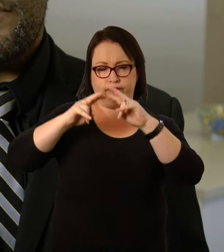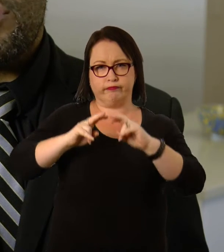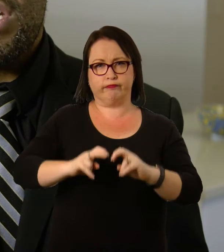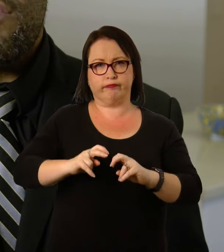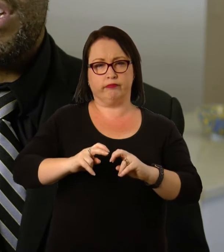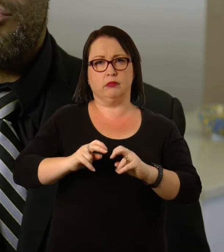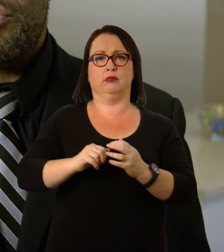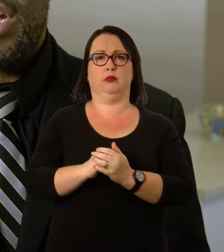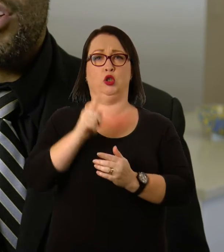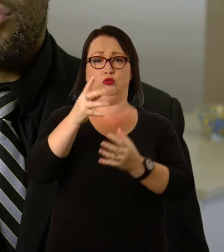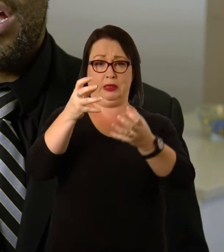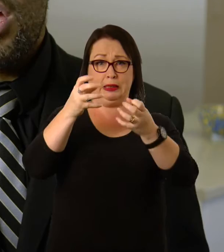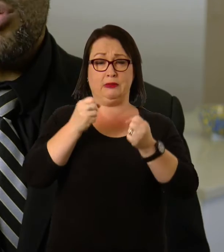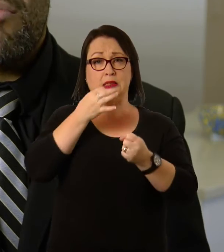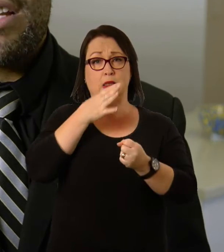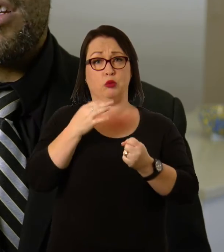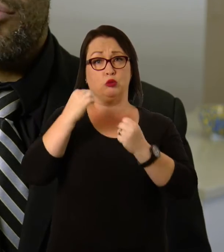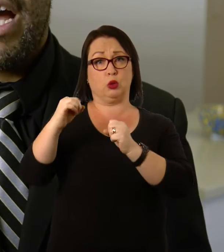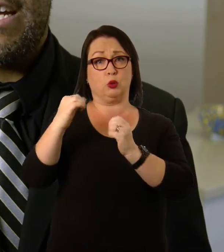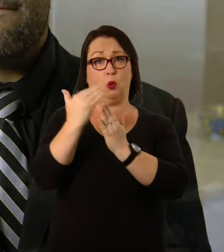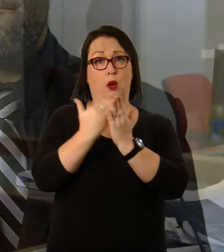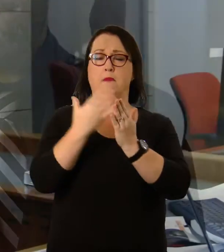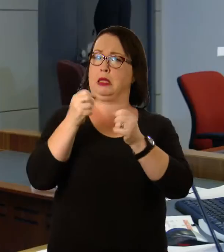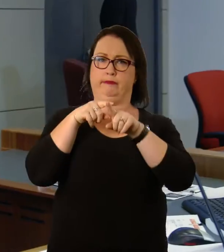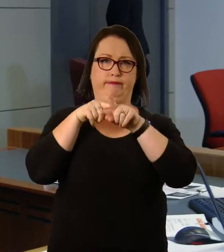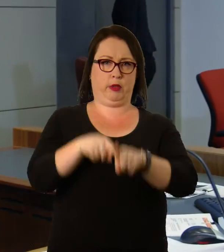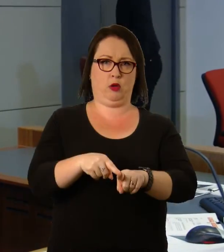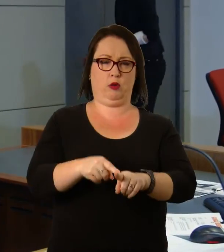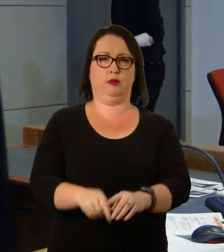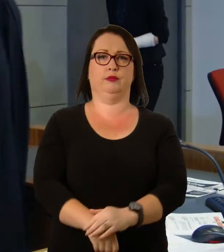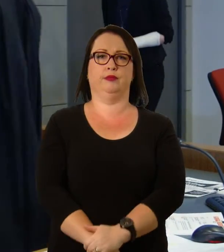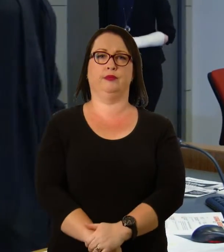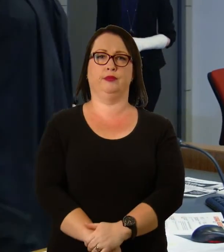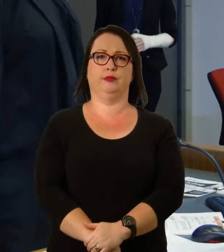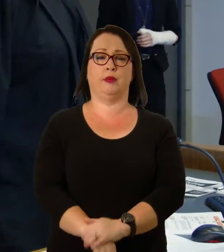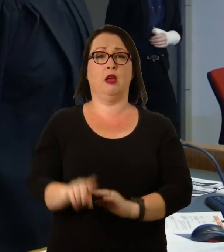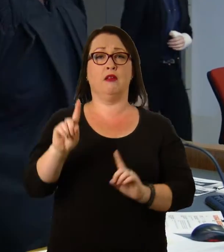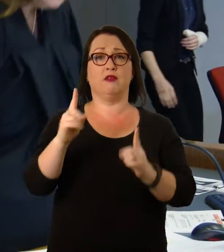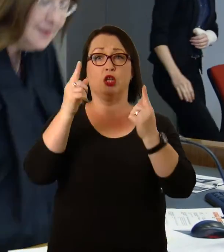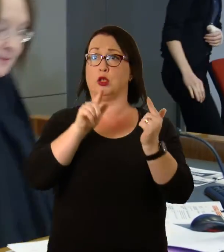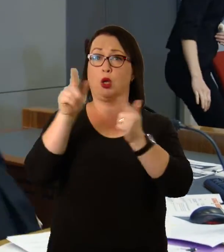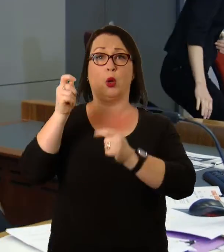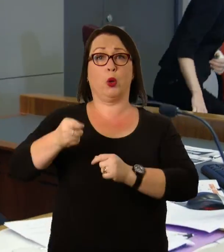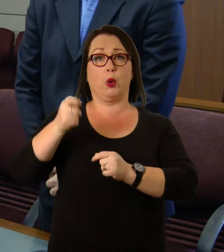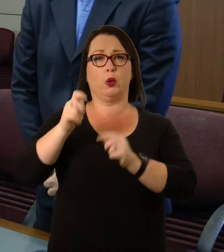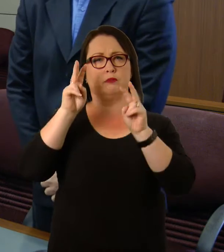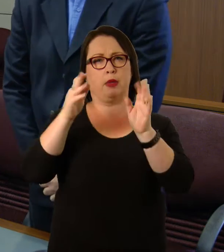If you receive a Temporary Protection Order you must obey it. The first court appearance is called a Mention.